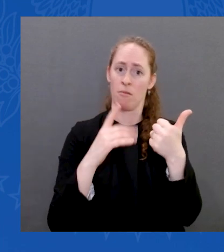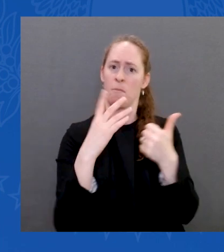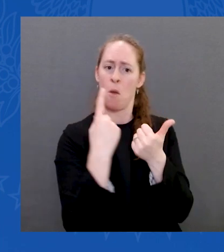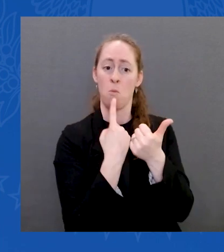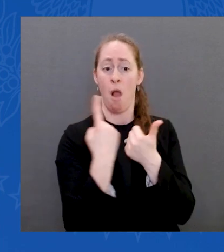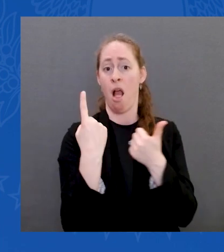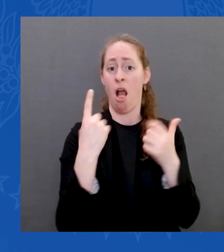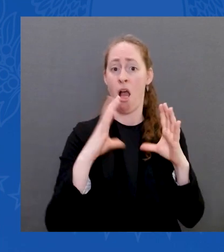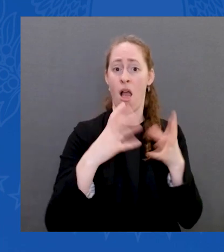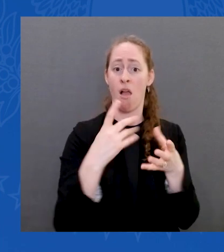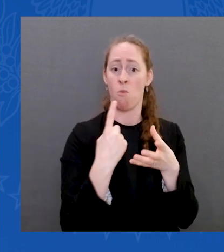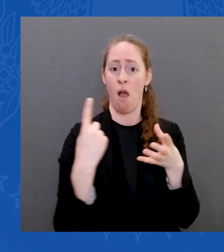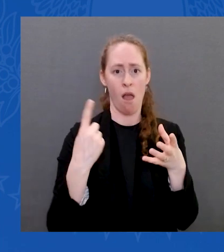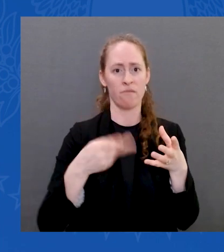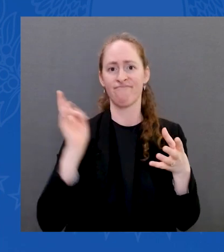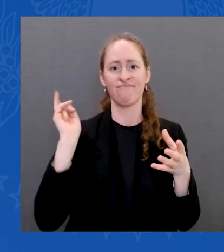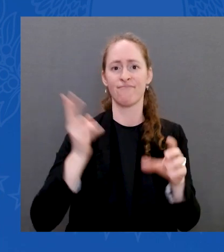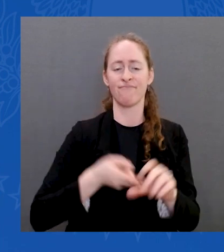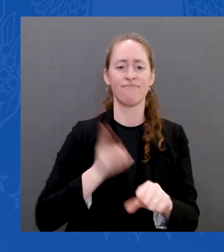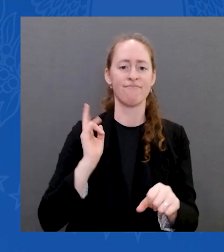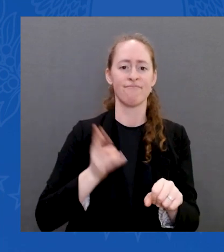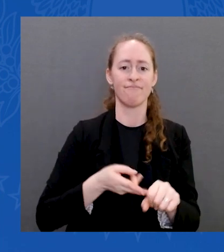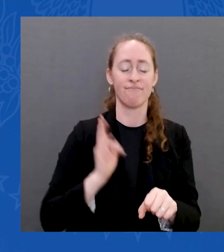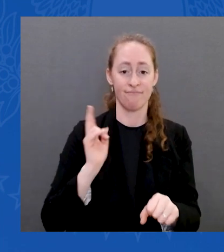So, we've got to invest in ways to keep them in the profession.